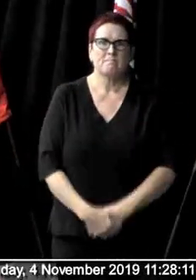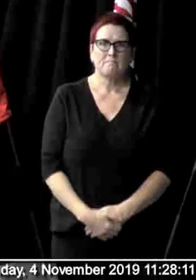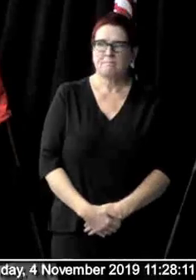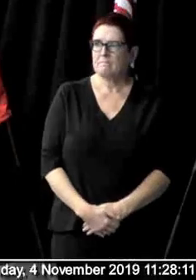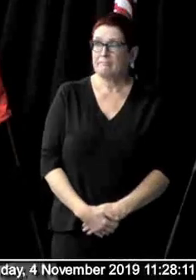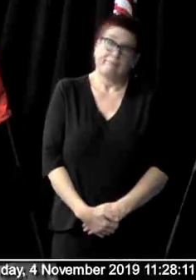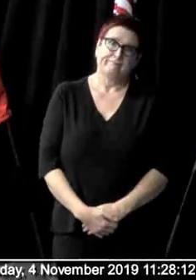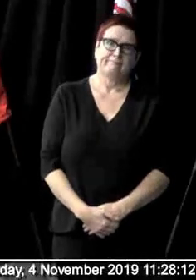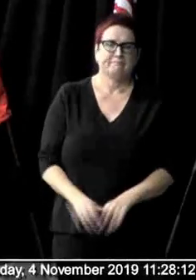That’s progress.